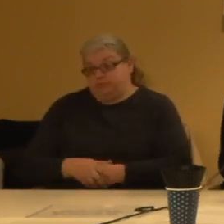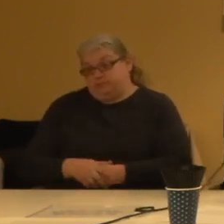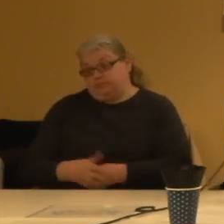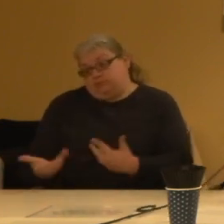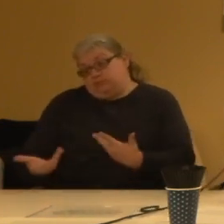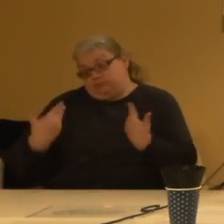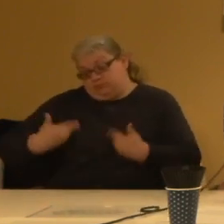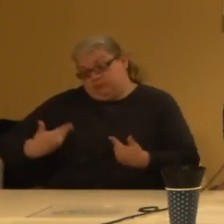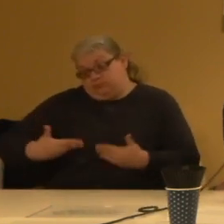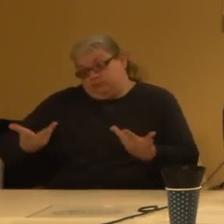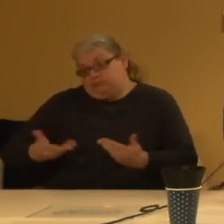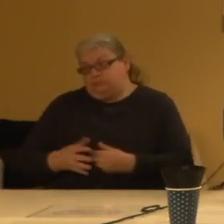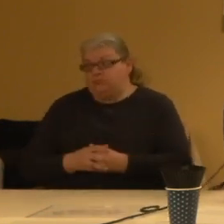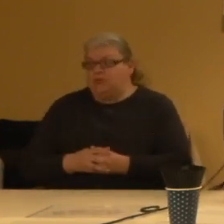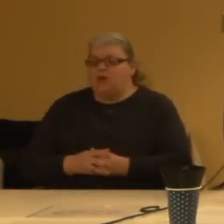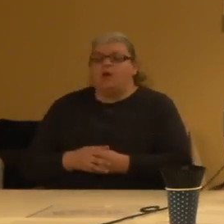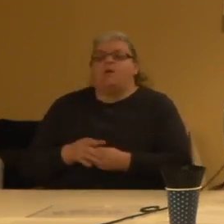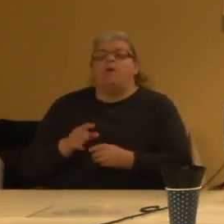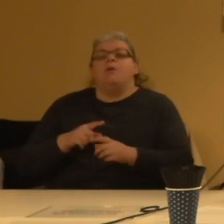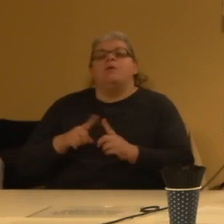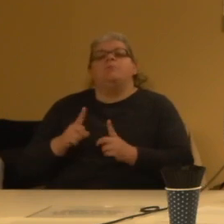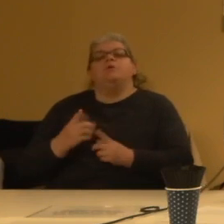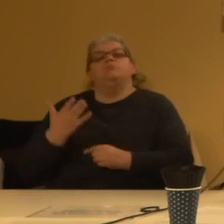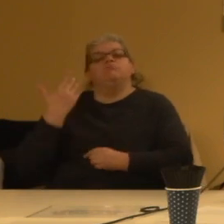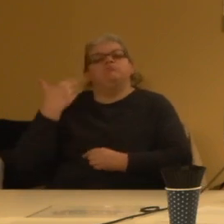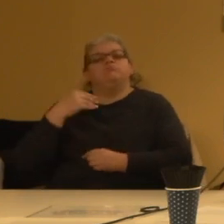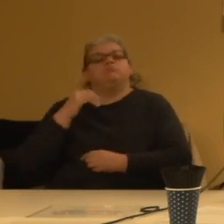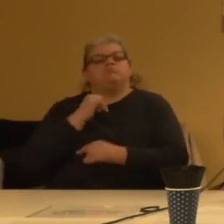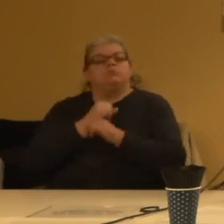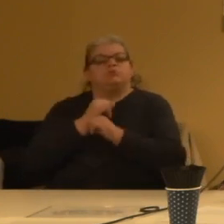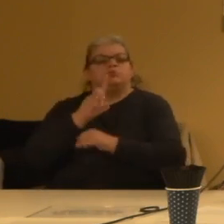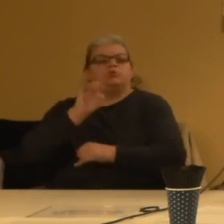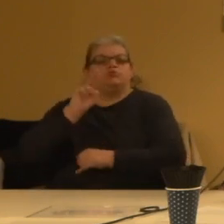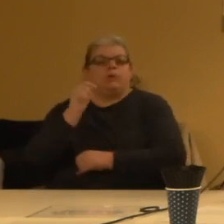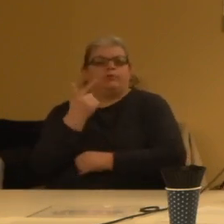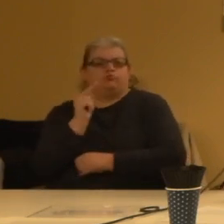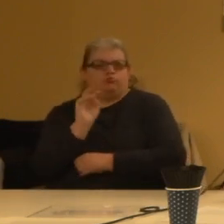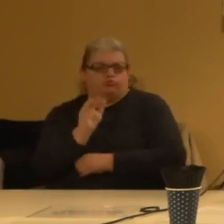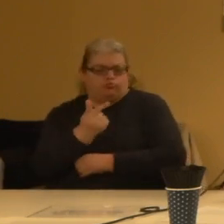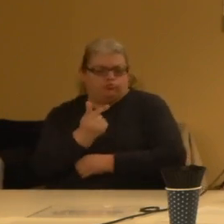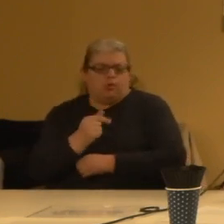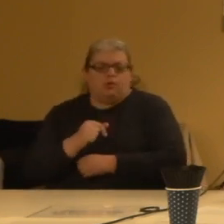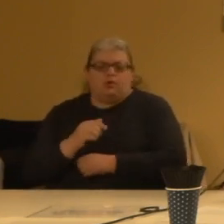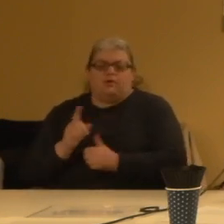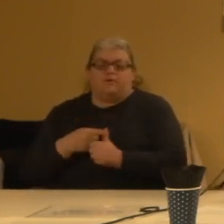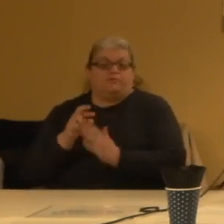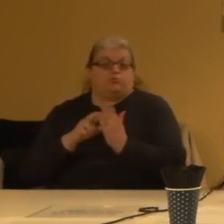But when I was a institutional dramaturge, my first rule was never ever, ever, ever, ever,